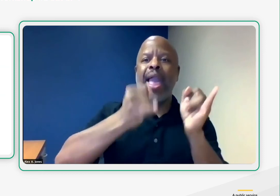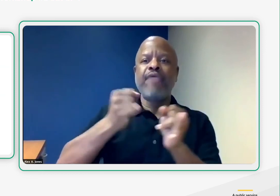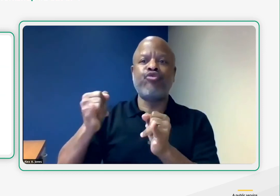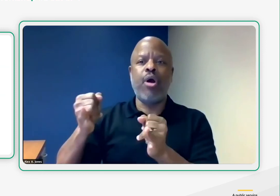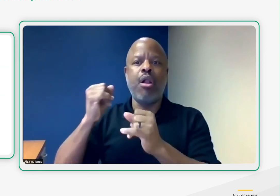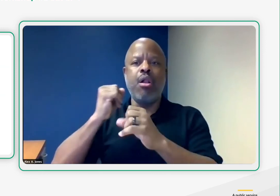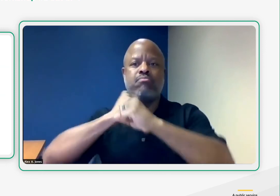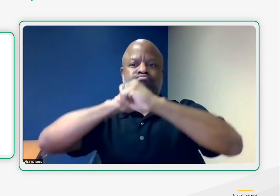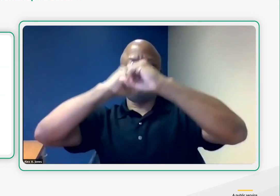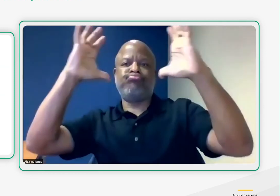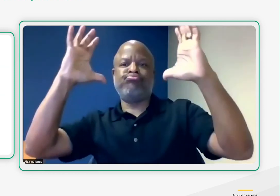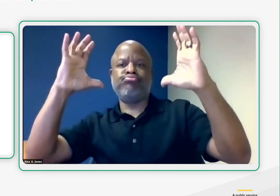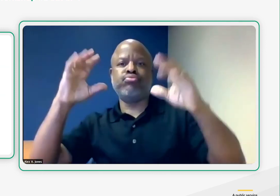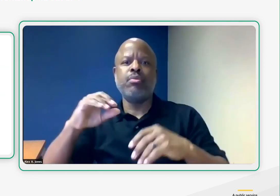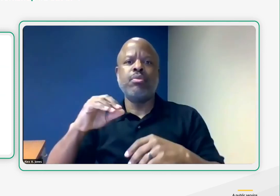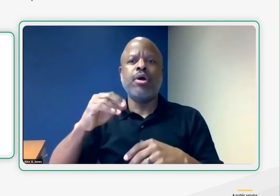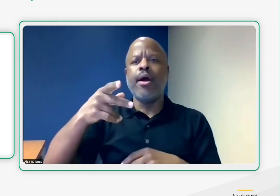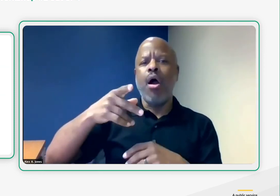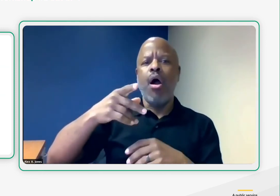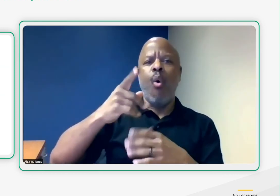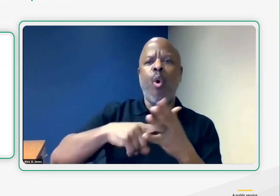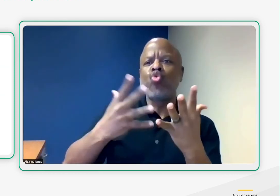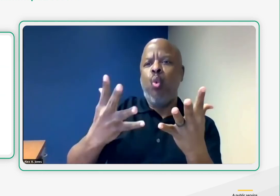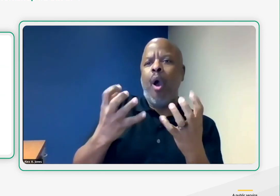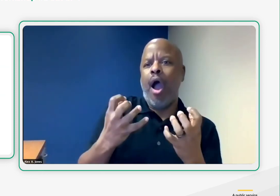So that depends on your own individual visions or goals.